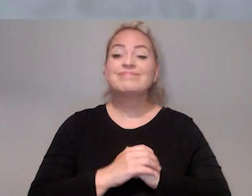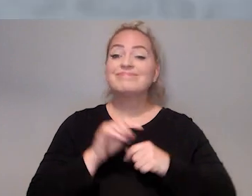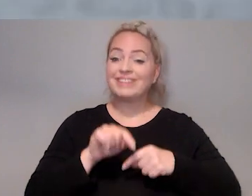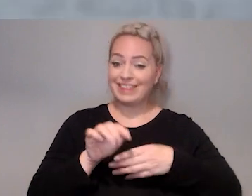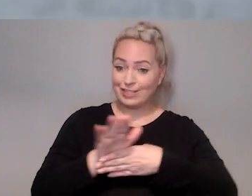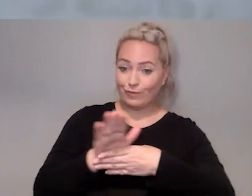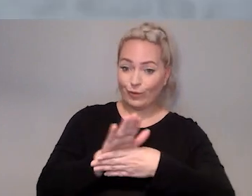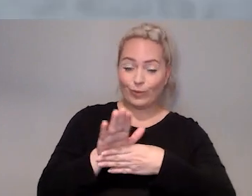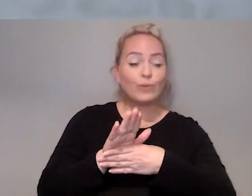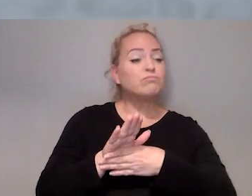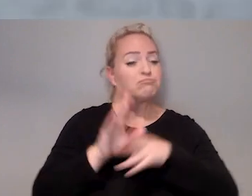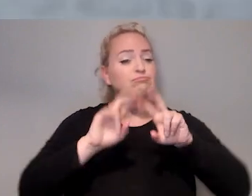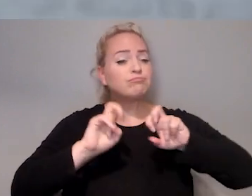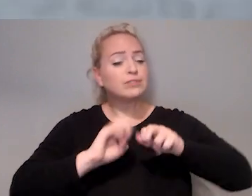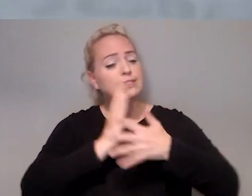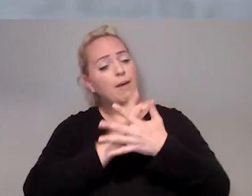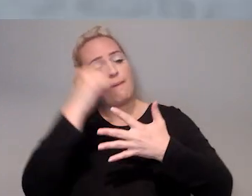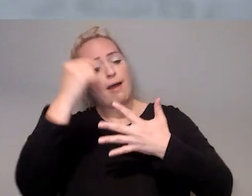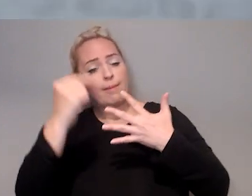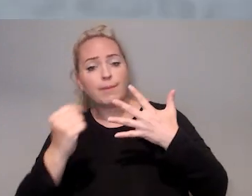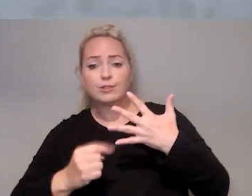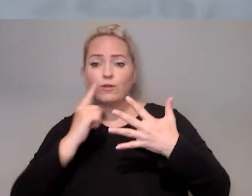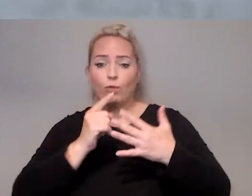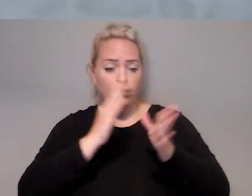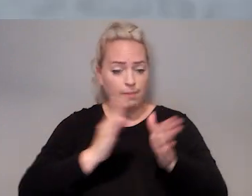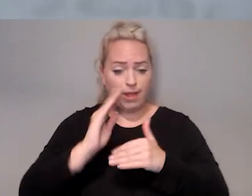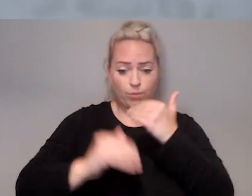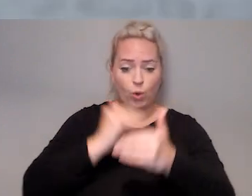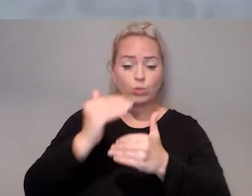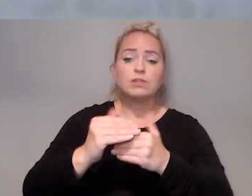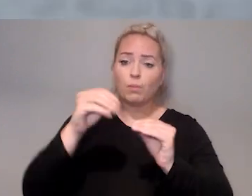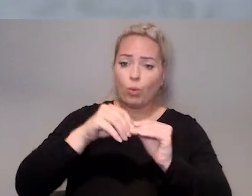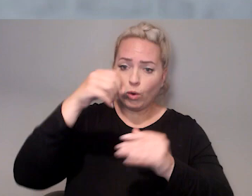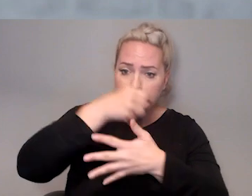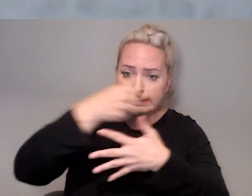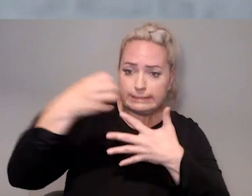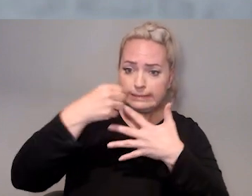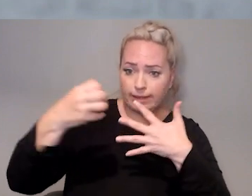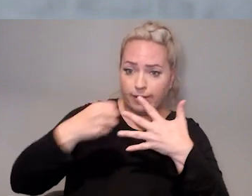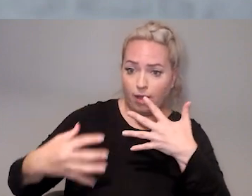in this video we explore some elements in the planning process in Greater detail if you are